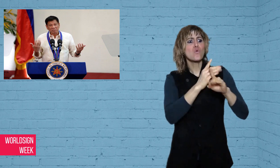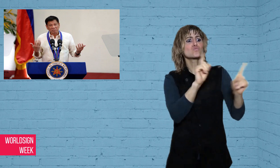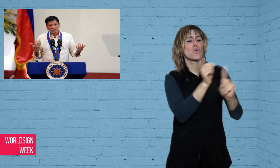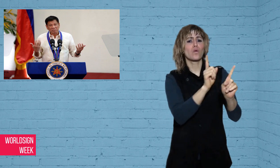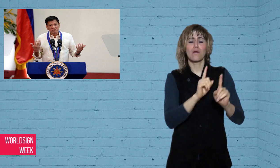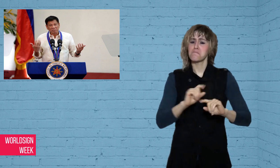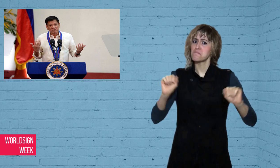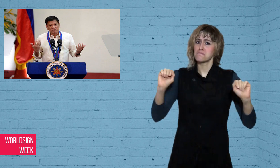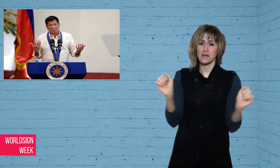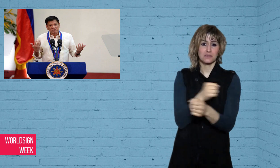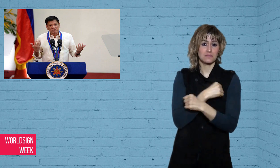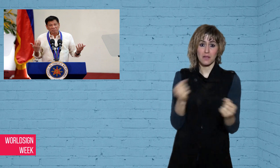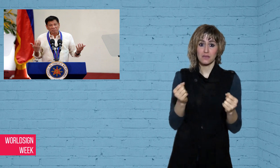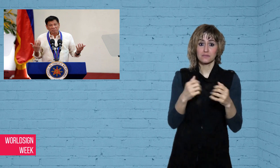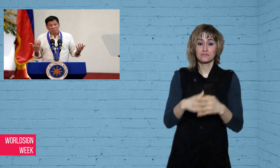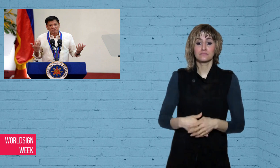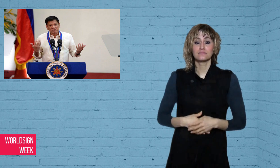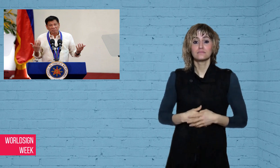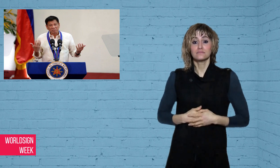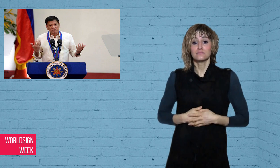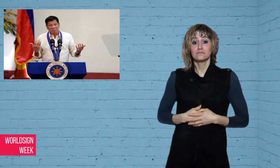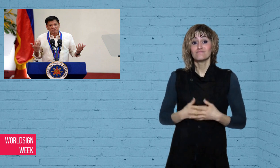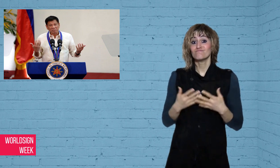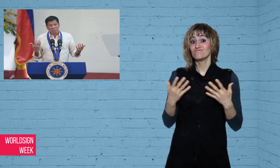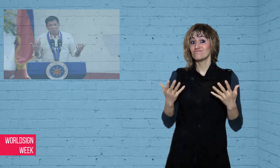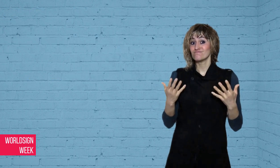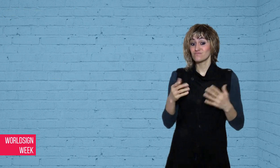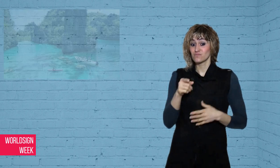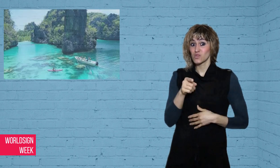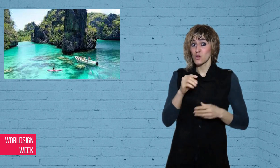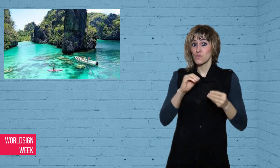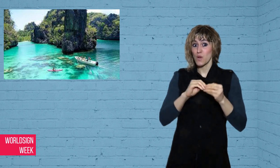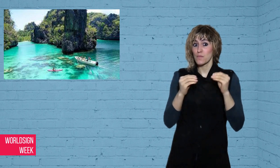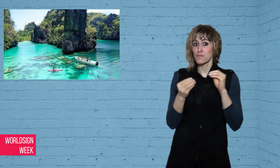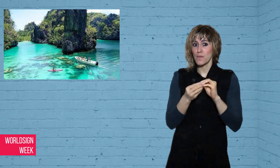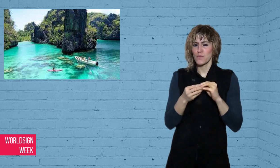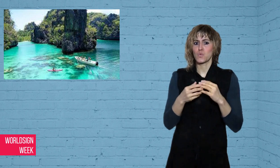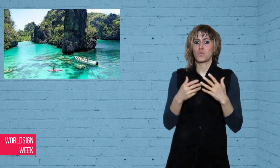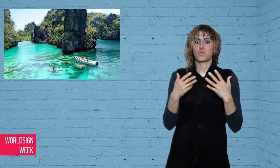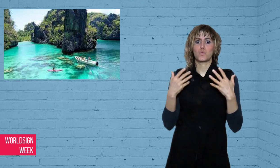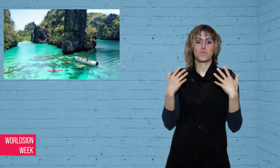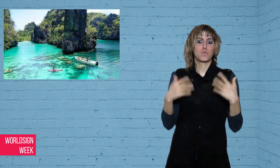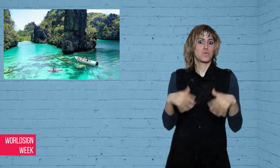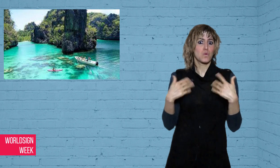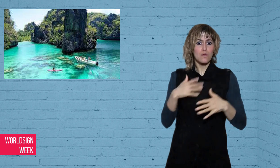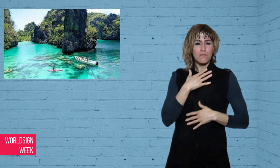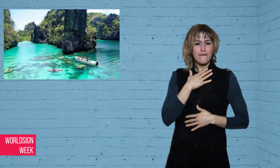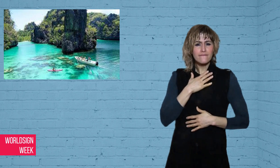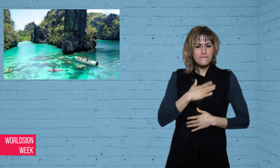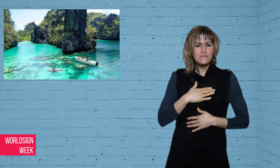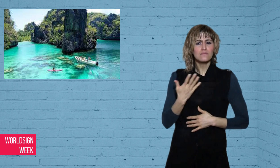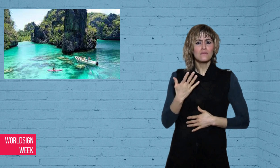country as people have not forgotten when